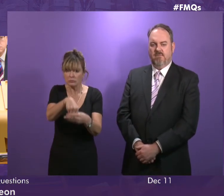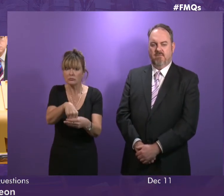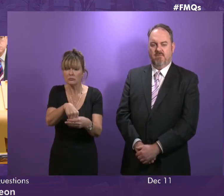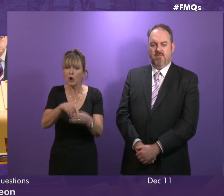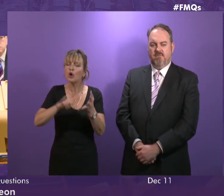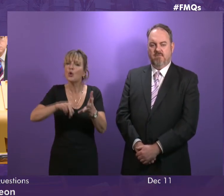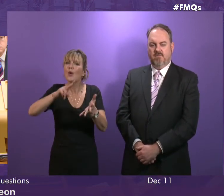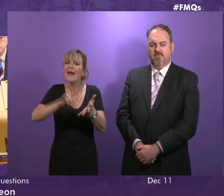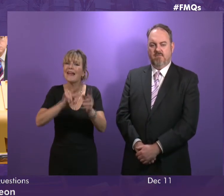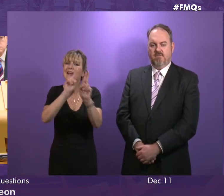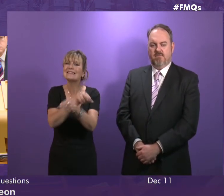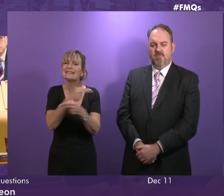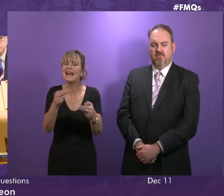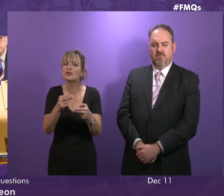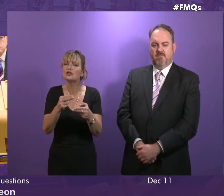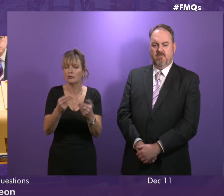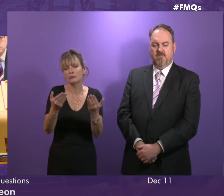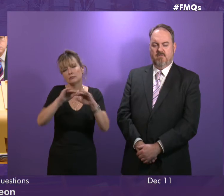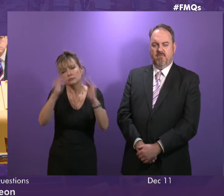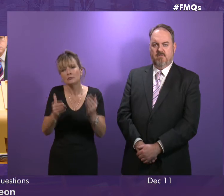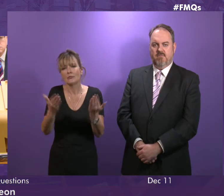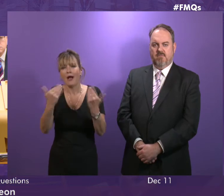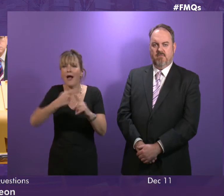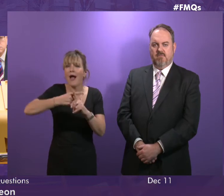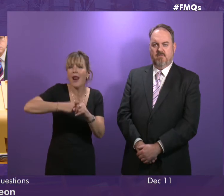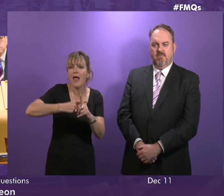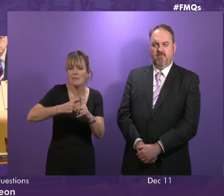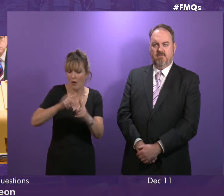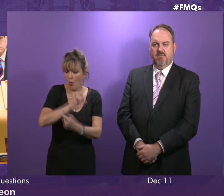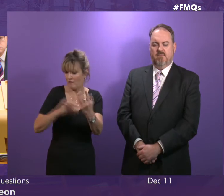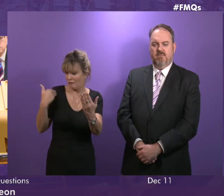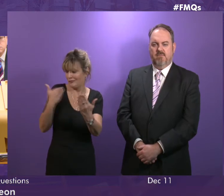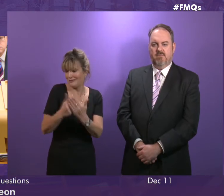Nations international climate conferences, and, as I said a few moments ago, Roseanna